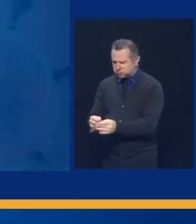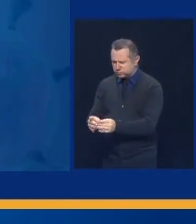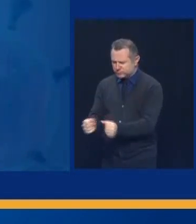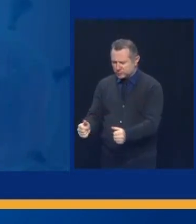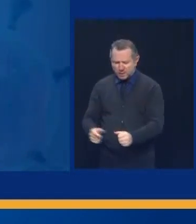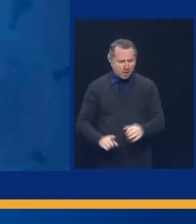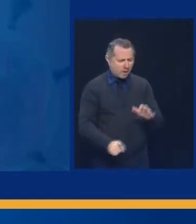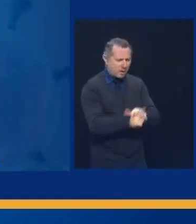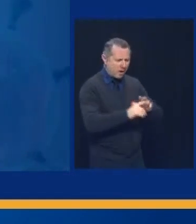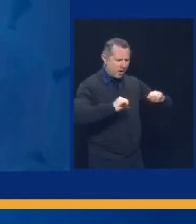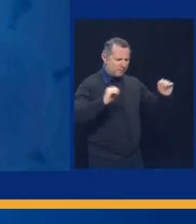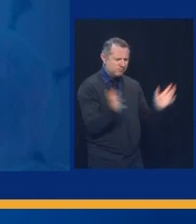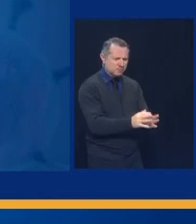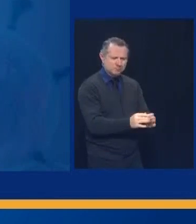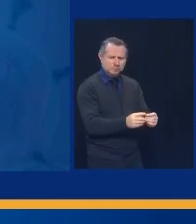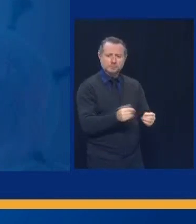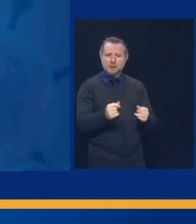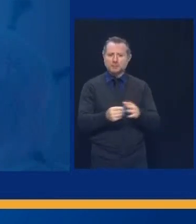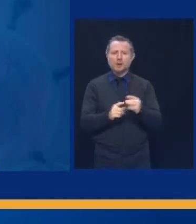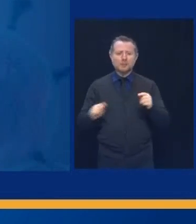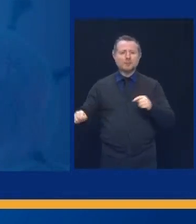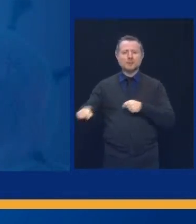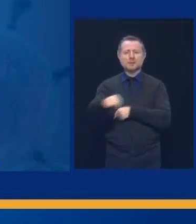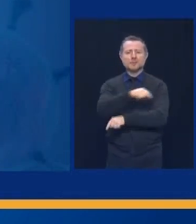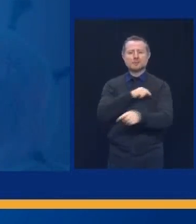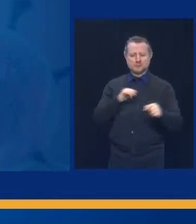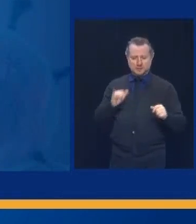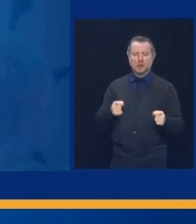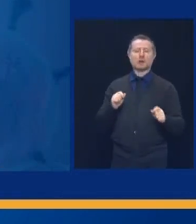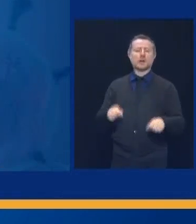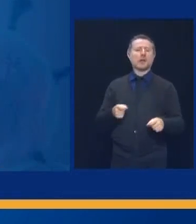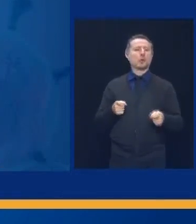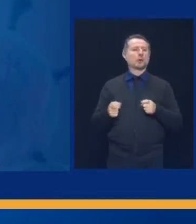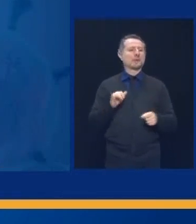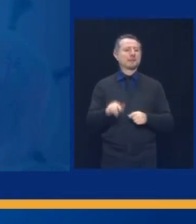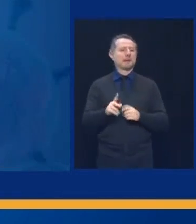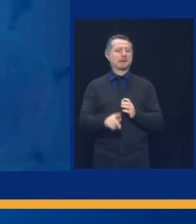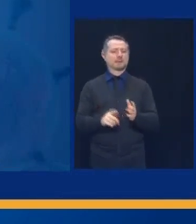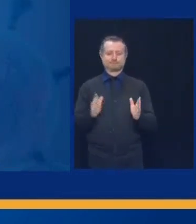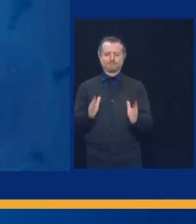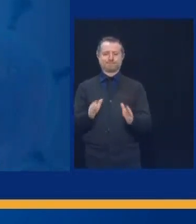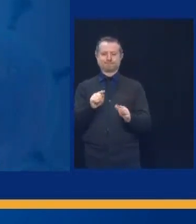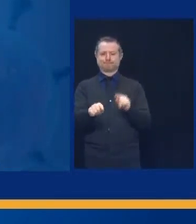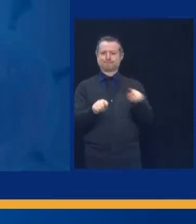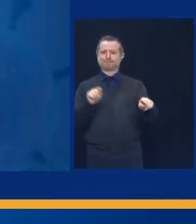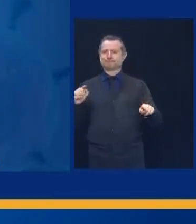WHAT IS THE MICROCLUSTER? YOU SEE A SPREAD. YOU RUN. YOU ATTACK IT. YOU KEEP PUTTING OUT THESE